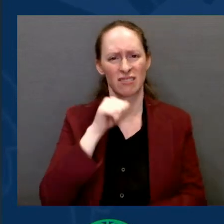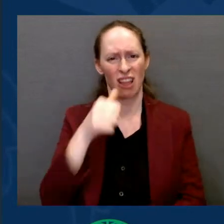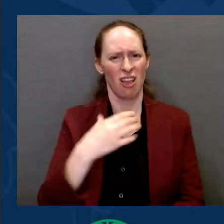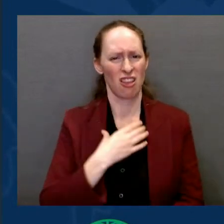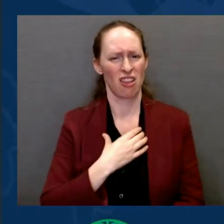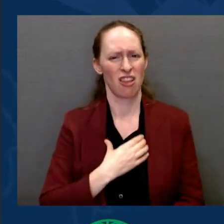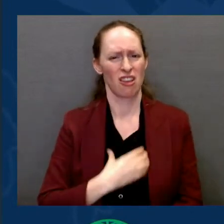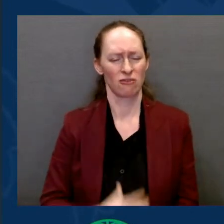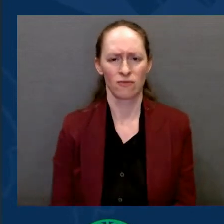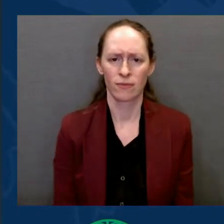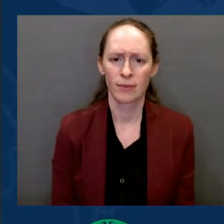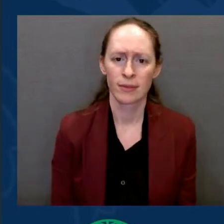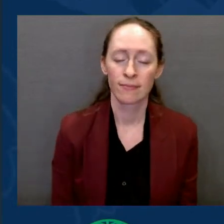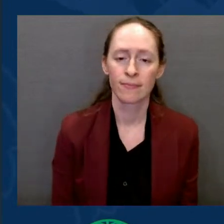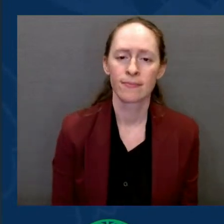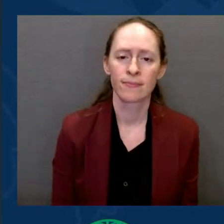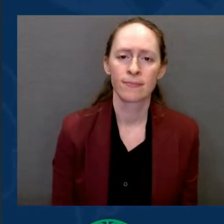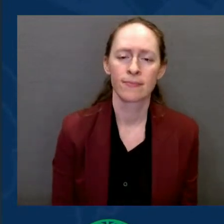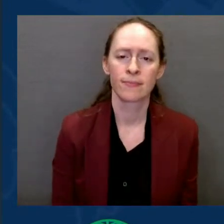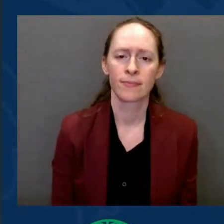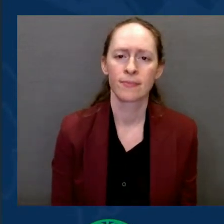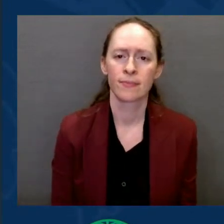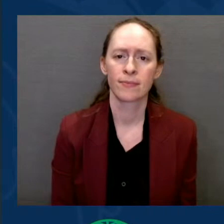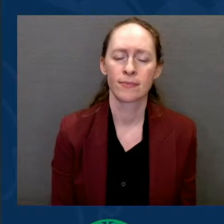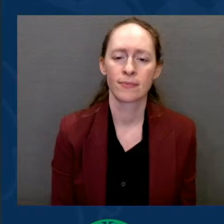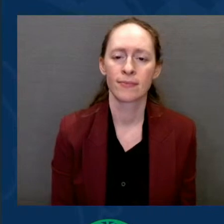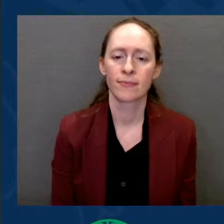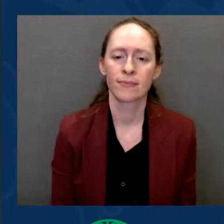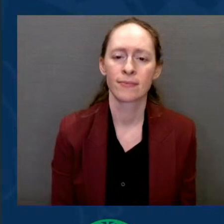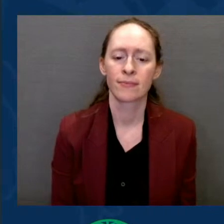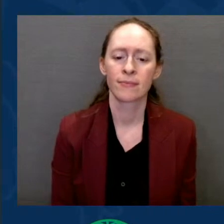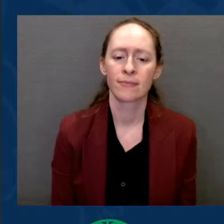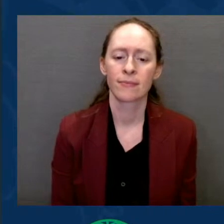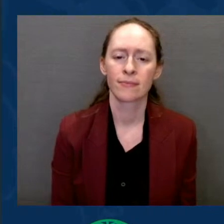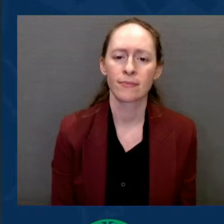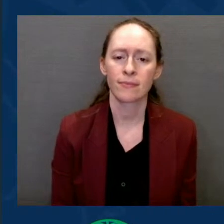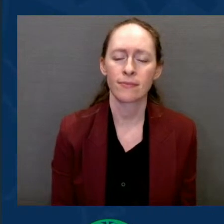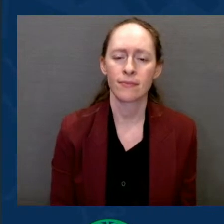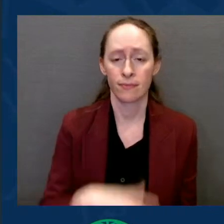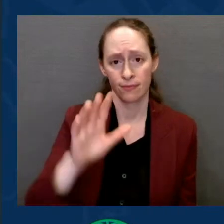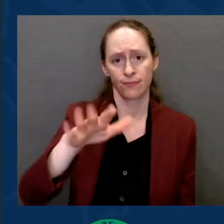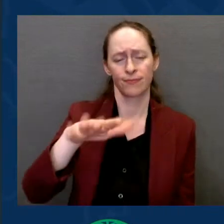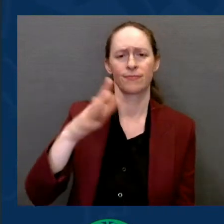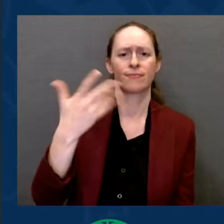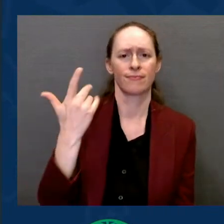Simply put, if a parent can't feed their child, nothing else really matters.